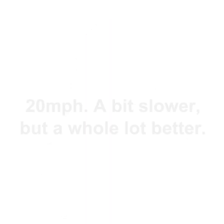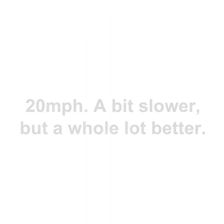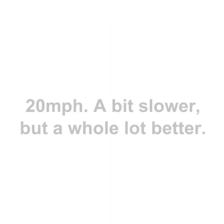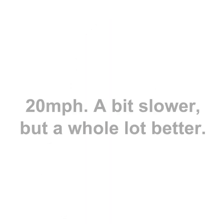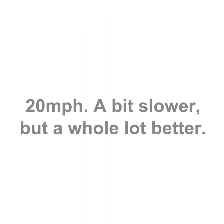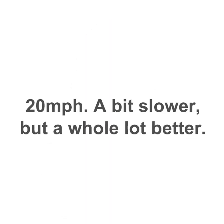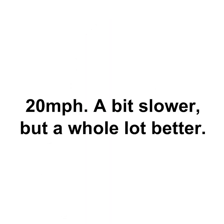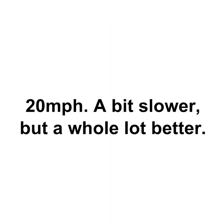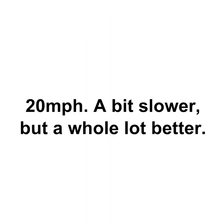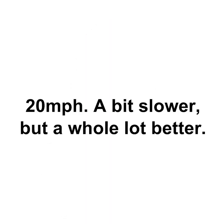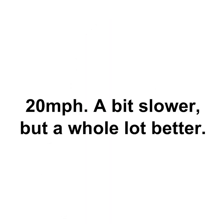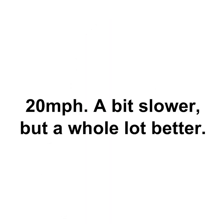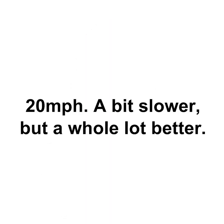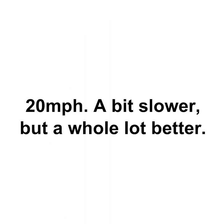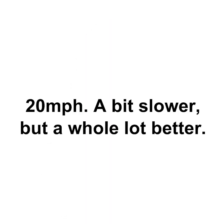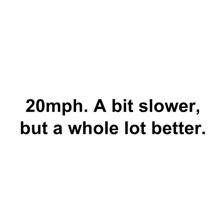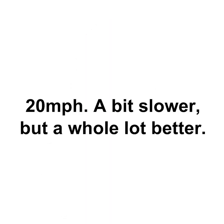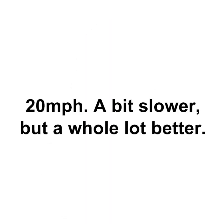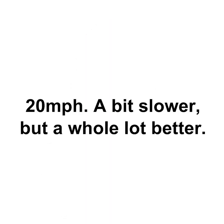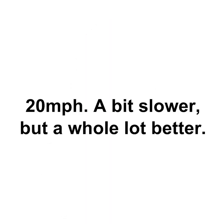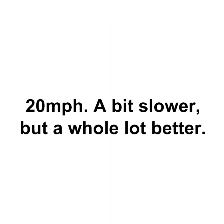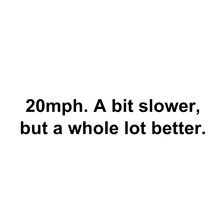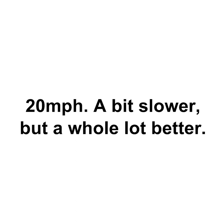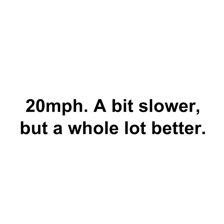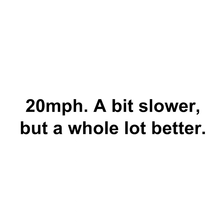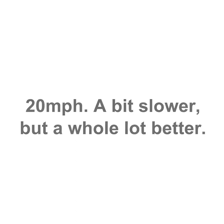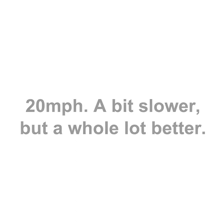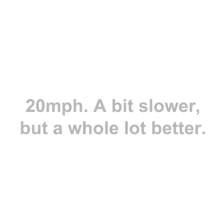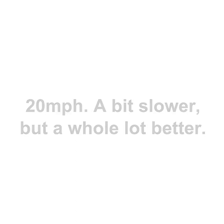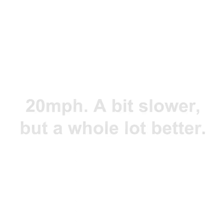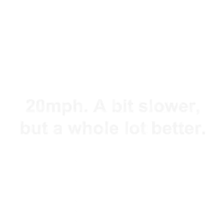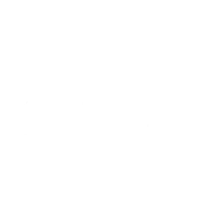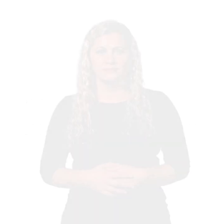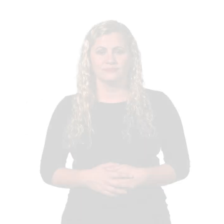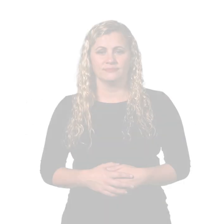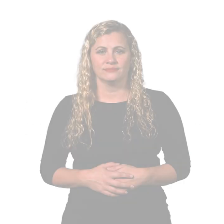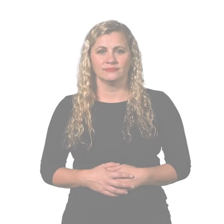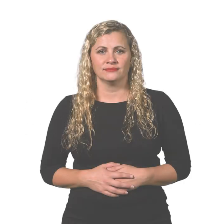20mph. A bit slower, but a whole lot better.